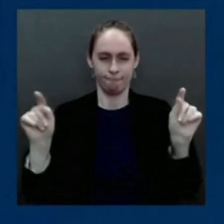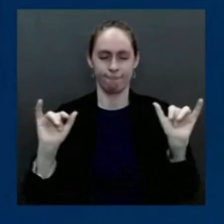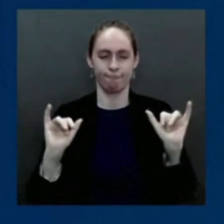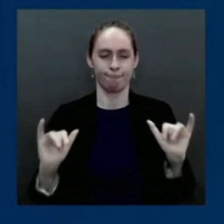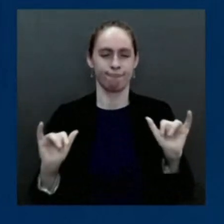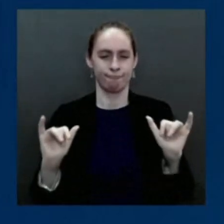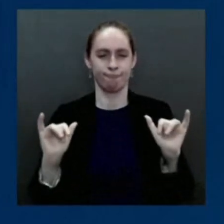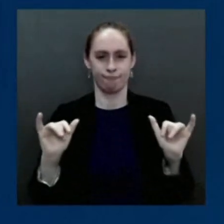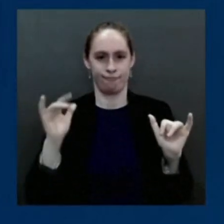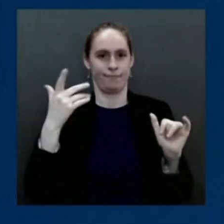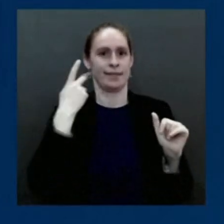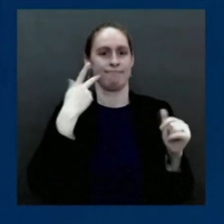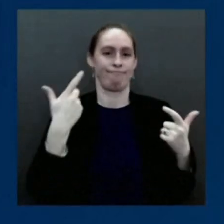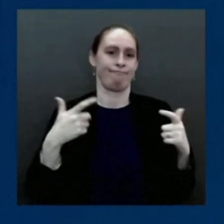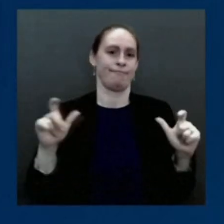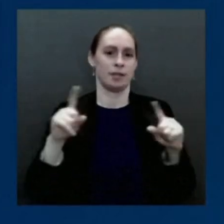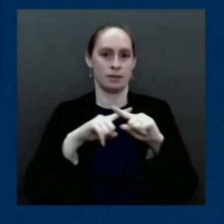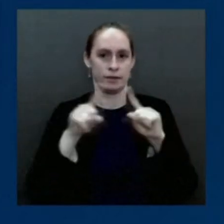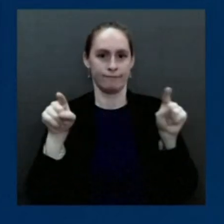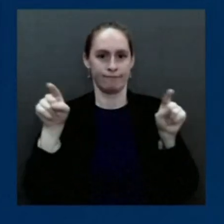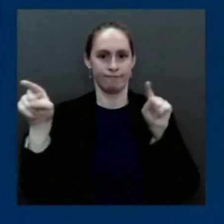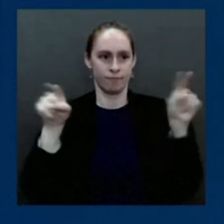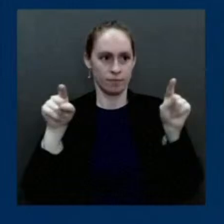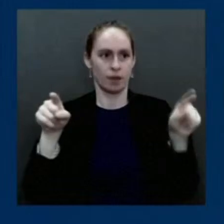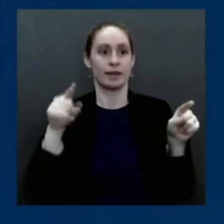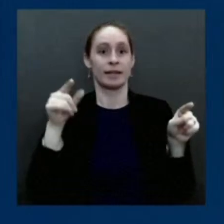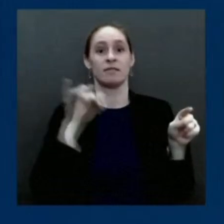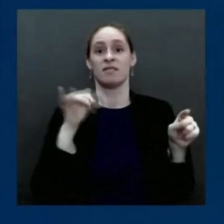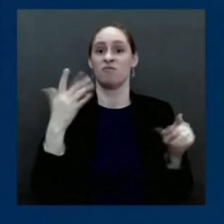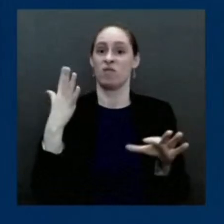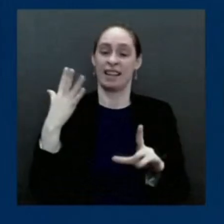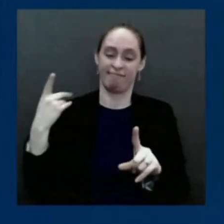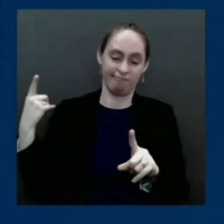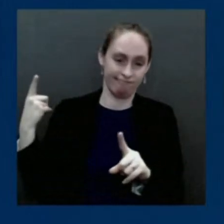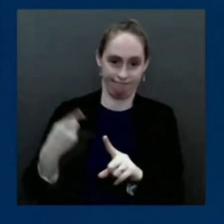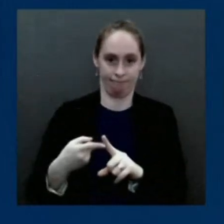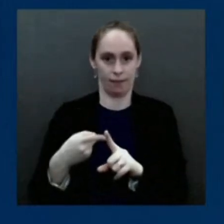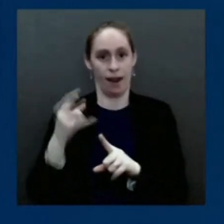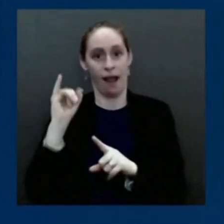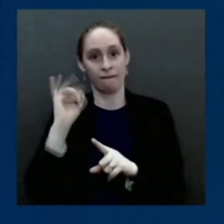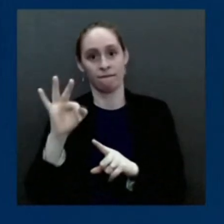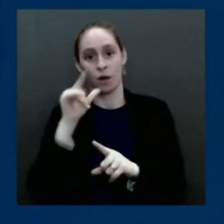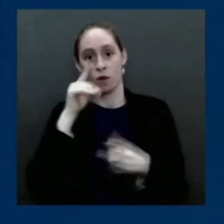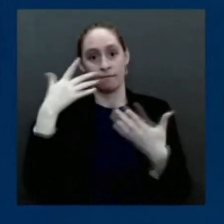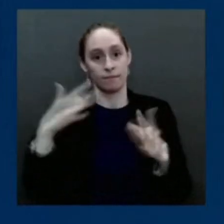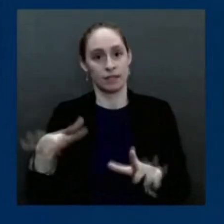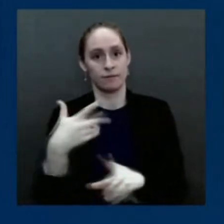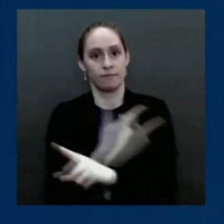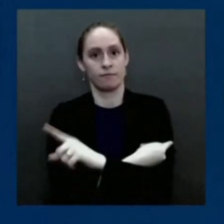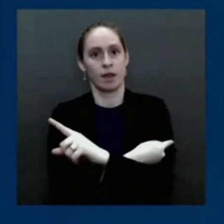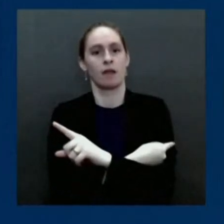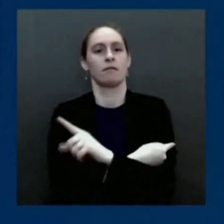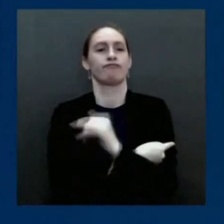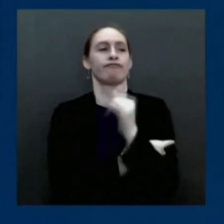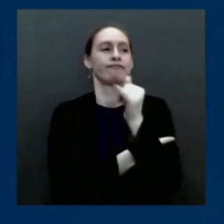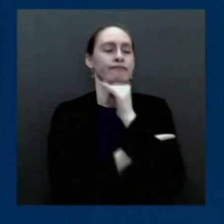LIKELY TO THE PRIOR INFECTION IN SOME EXTENTVACCATION